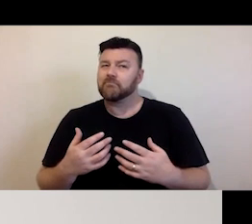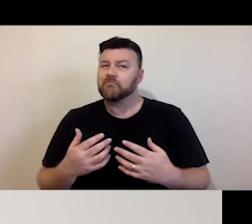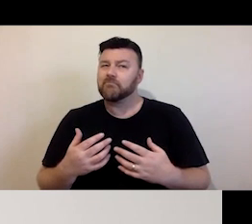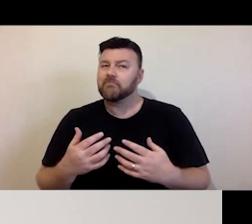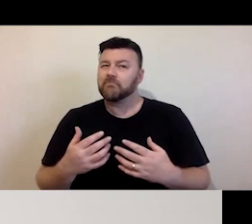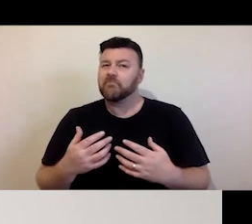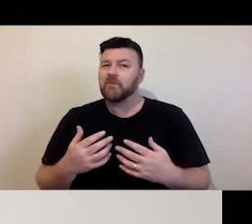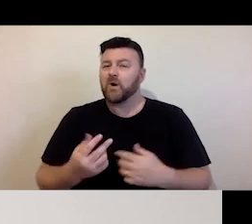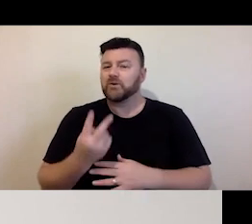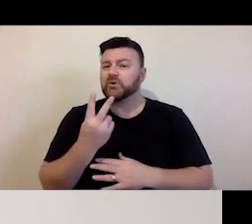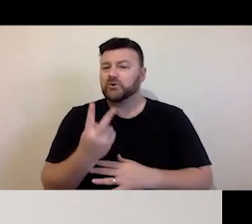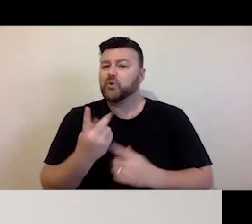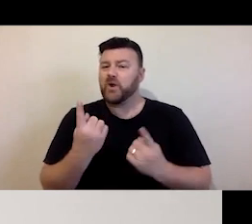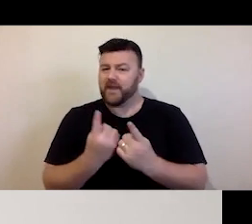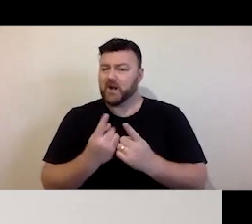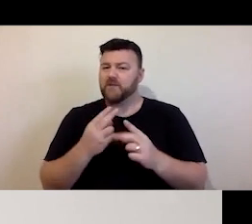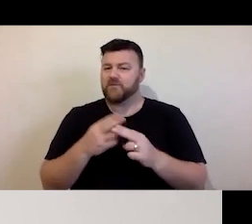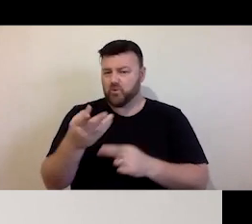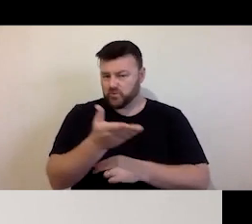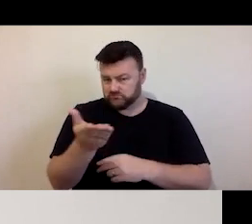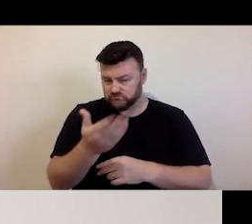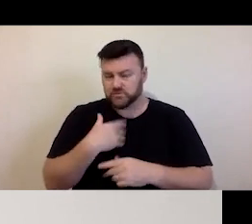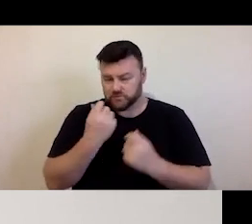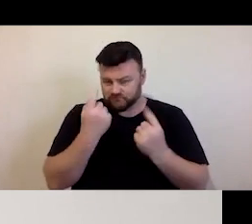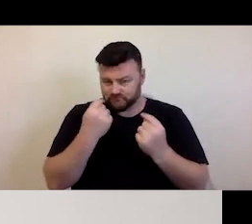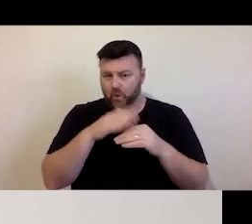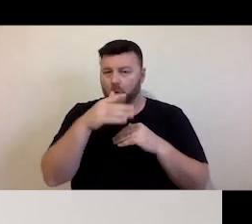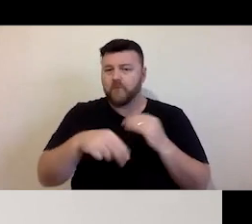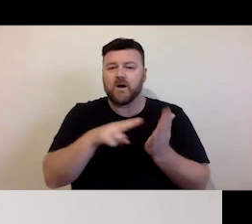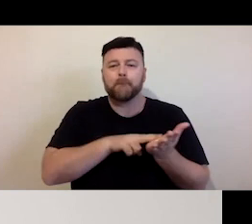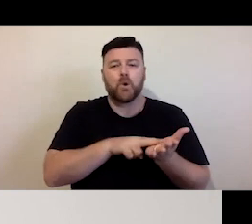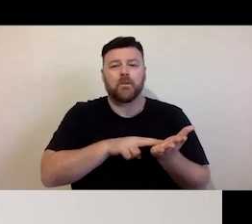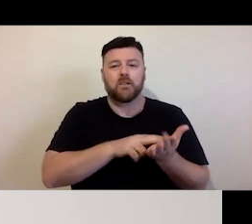purple space of deep cultural memory and the two take-outs are - first of